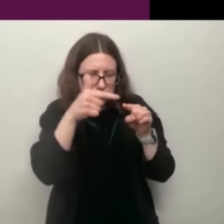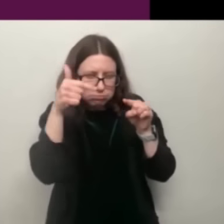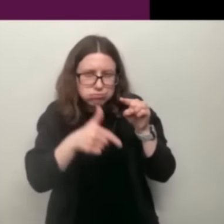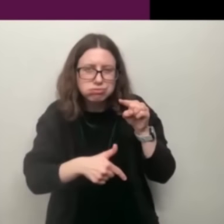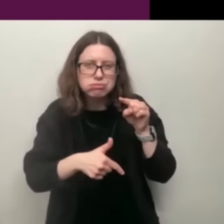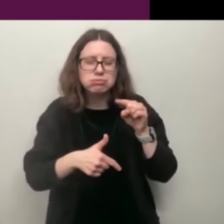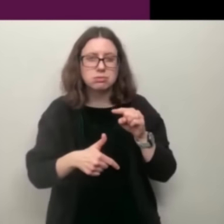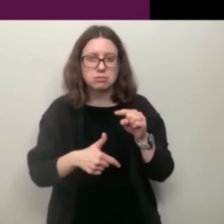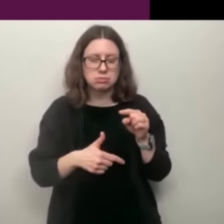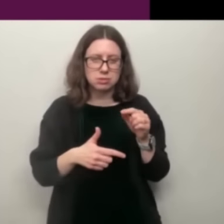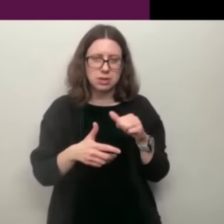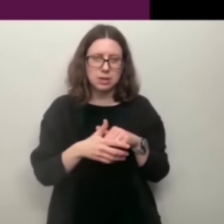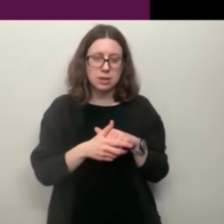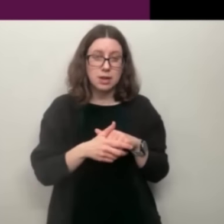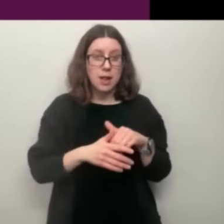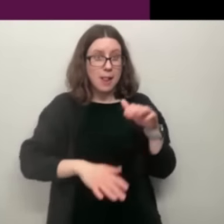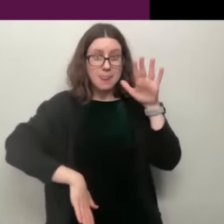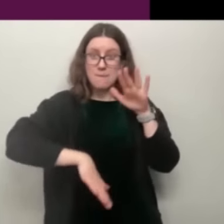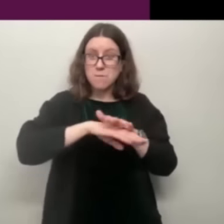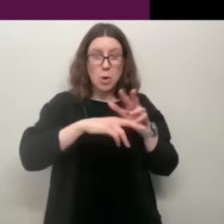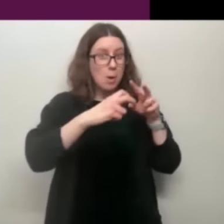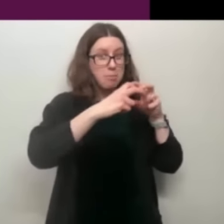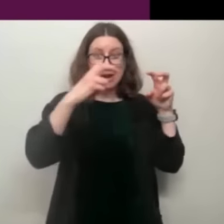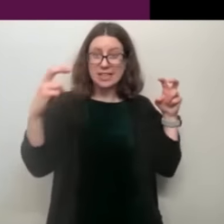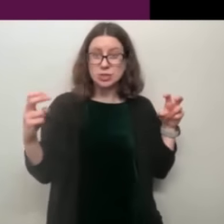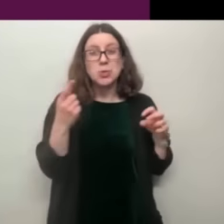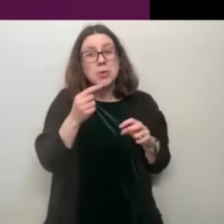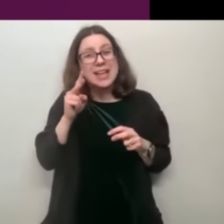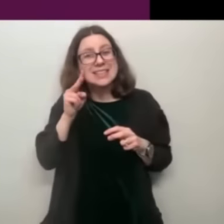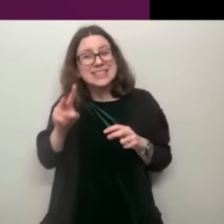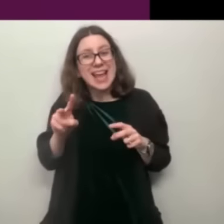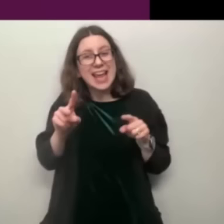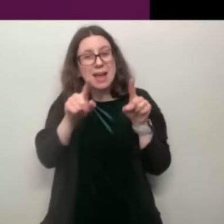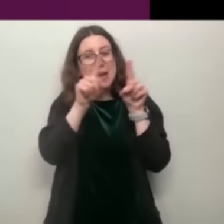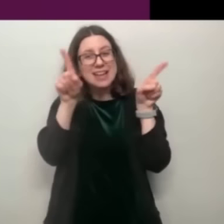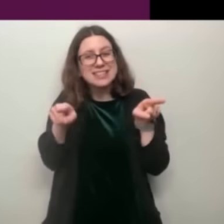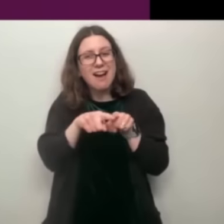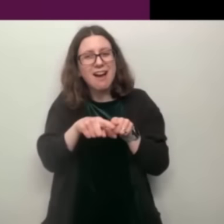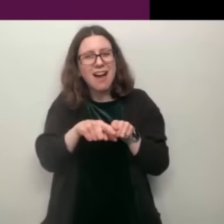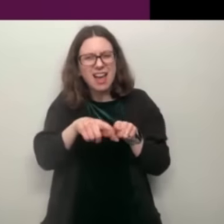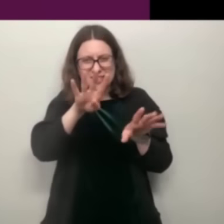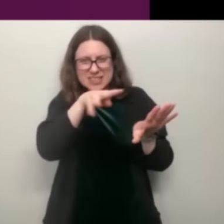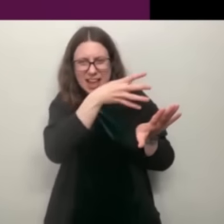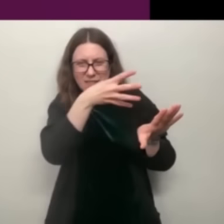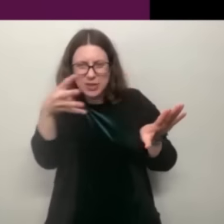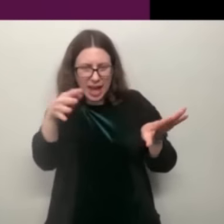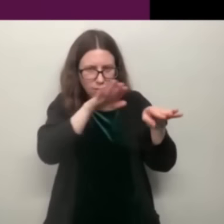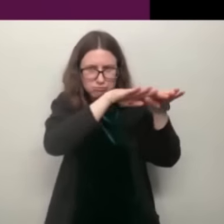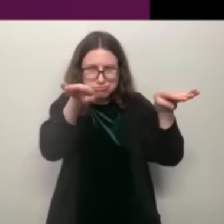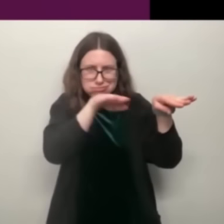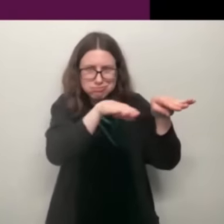and the entire bridge, as you can see here, was swayed in scaffolding. And although the bridge remained open to pedestrians,